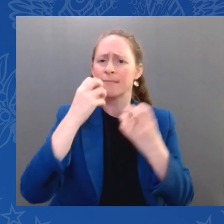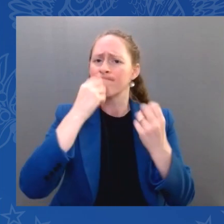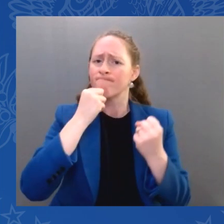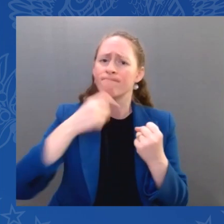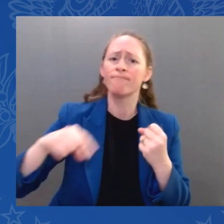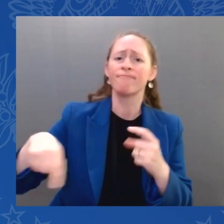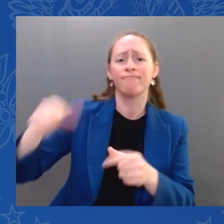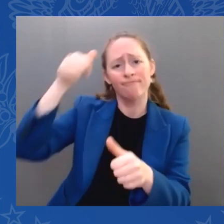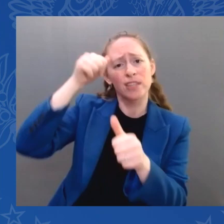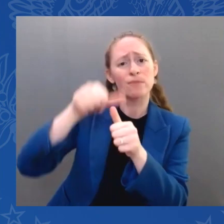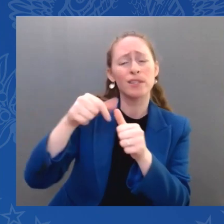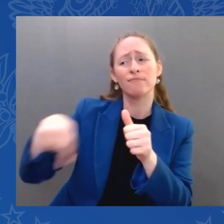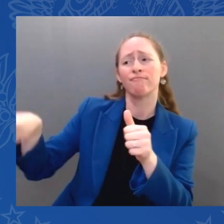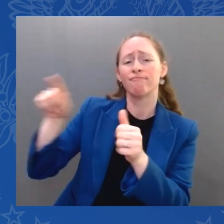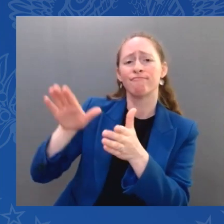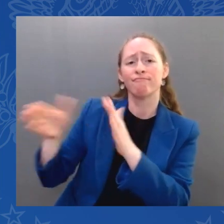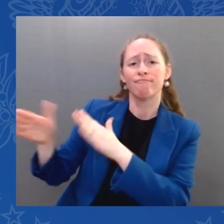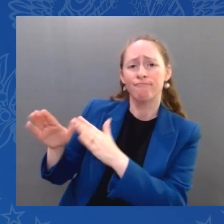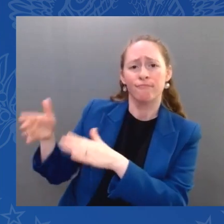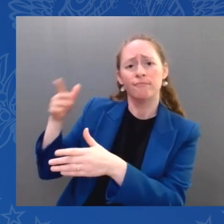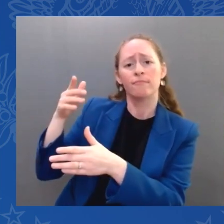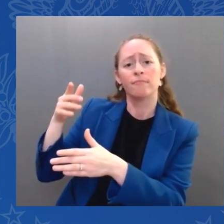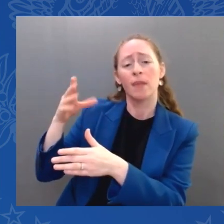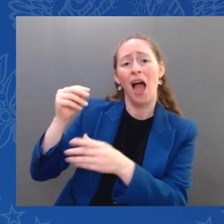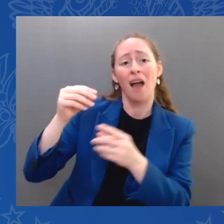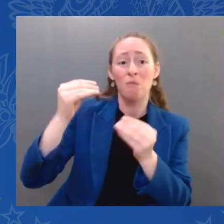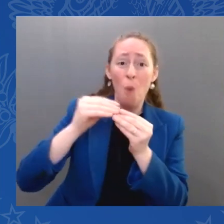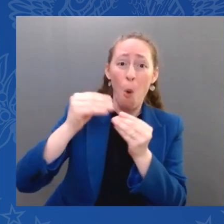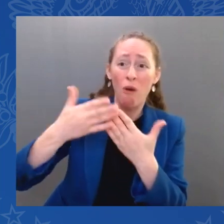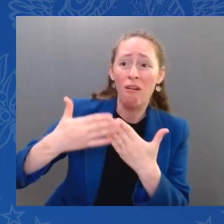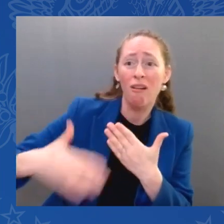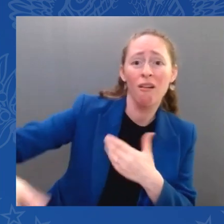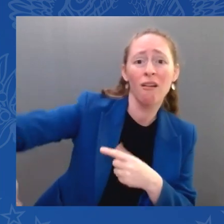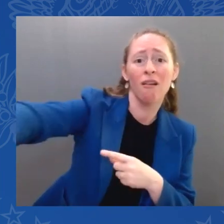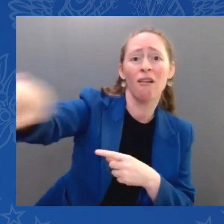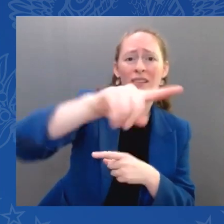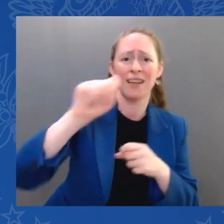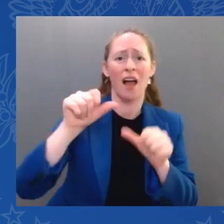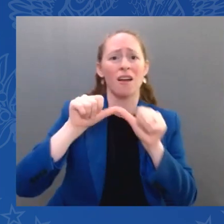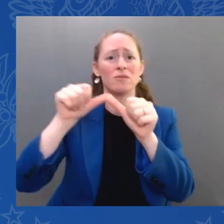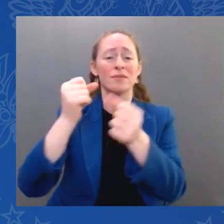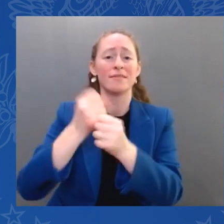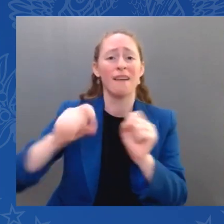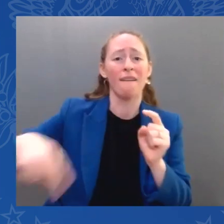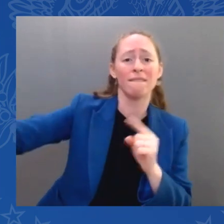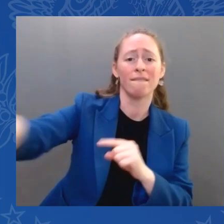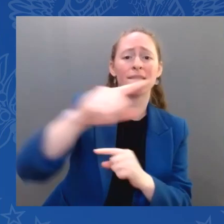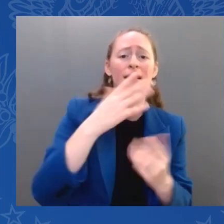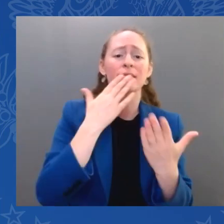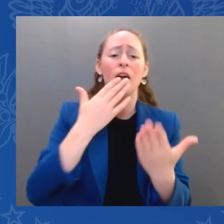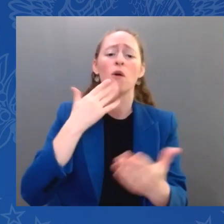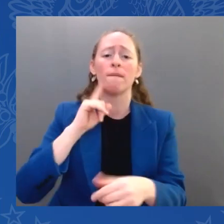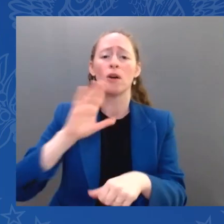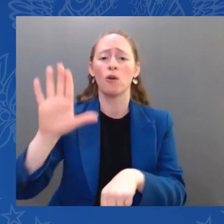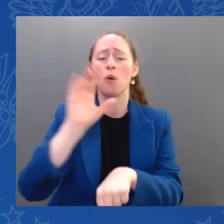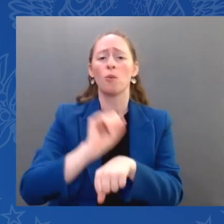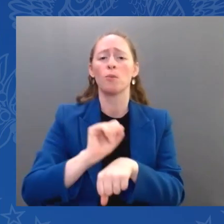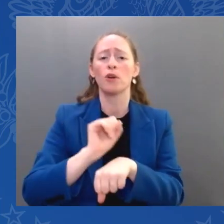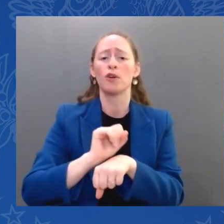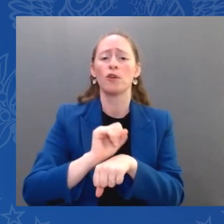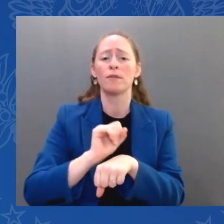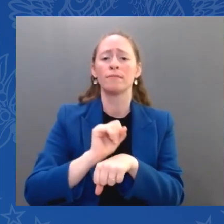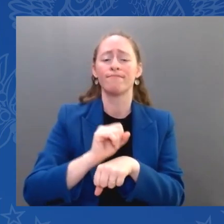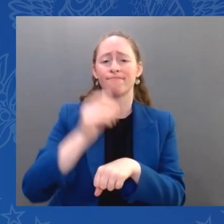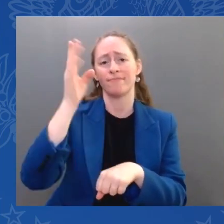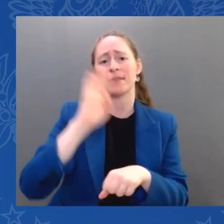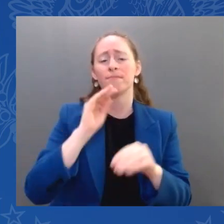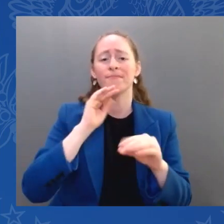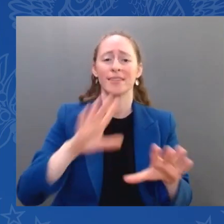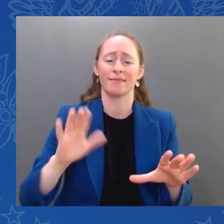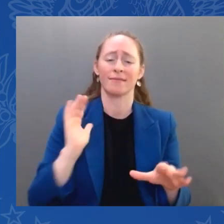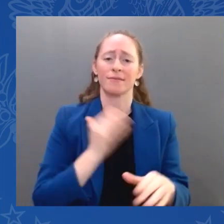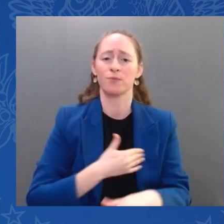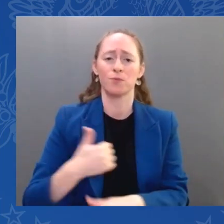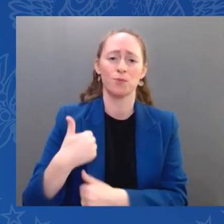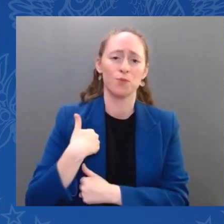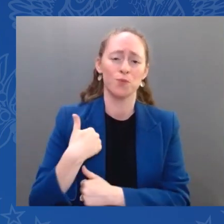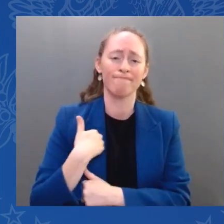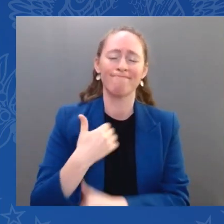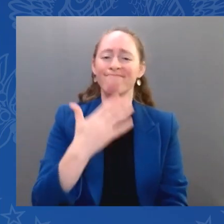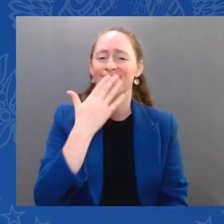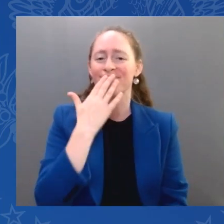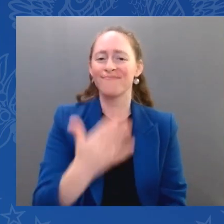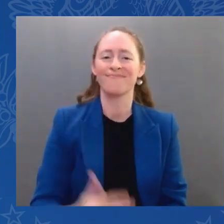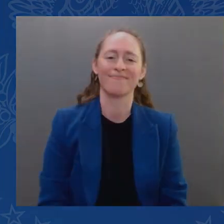Thank you.